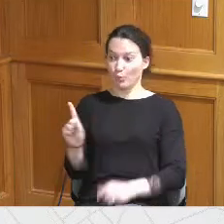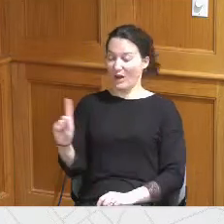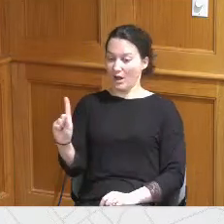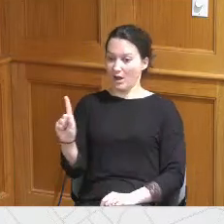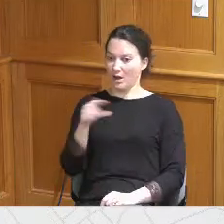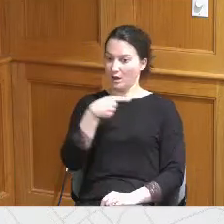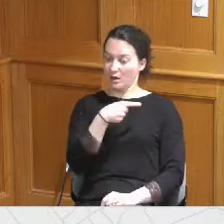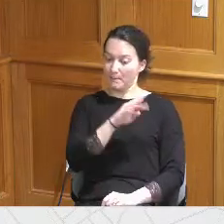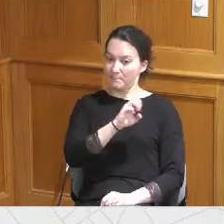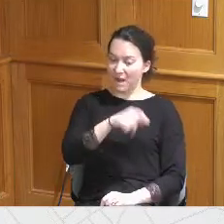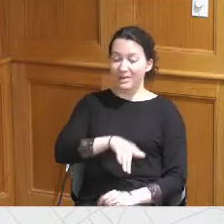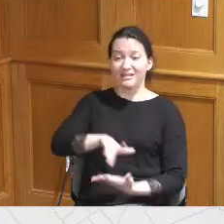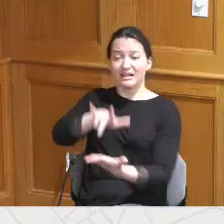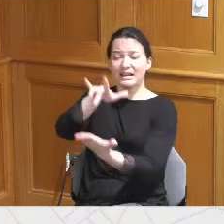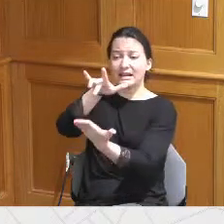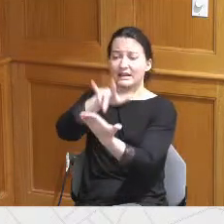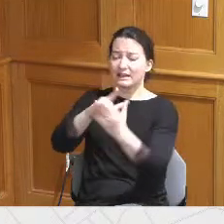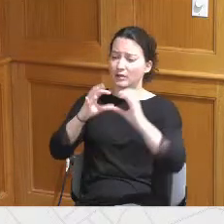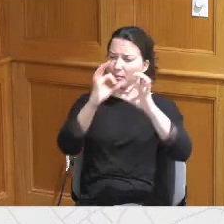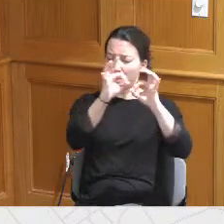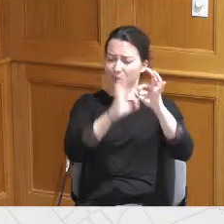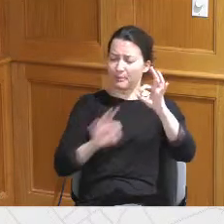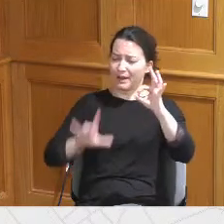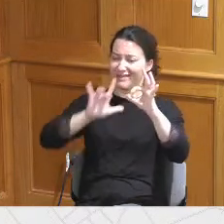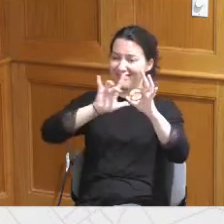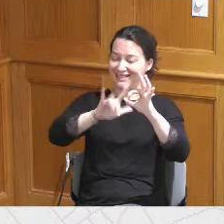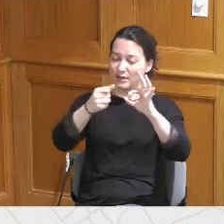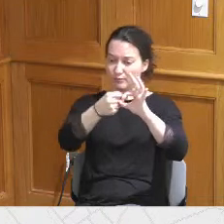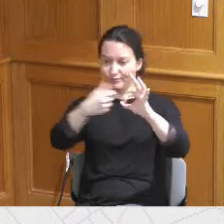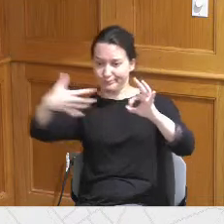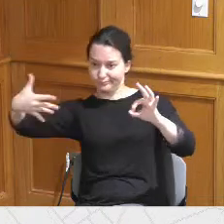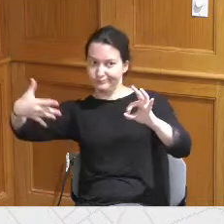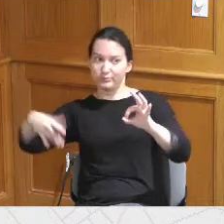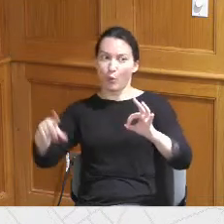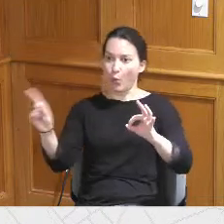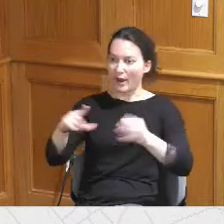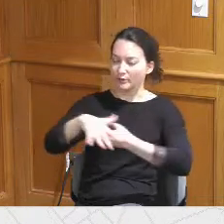this map and you can click on the dots and it'll come up with the site the name of the organization